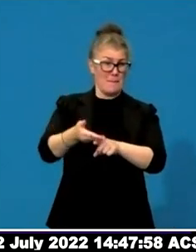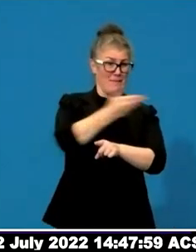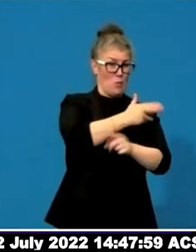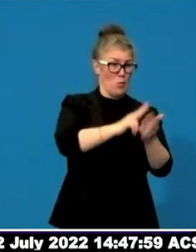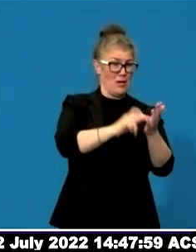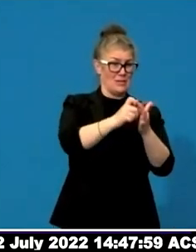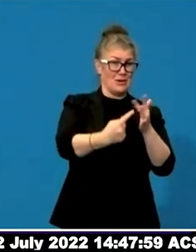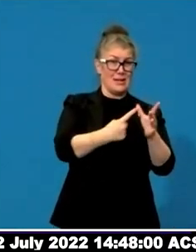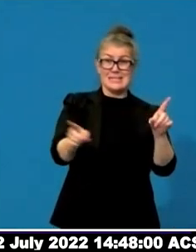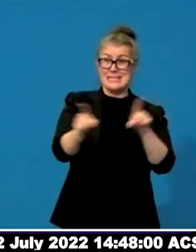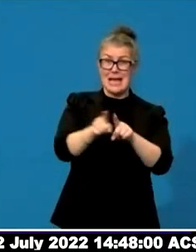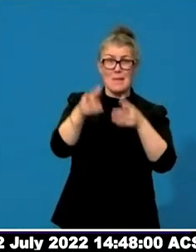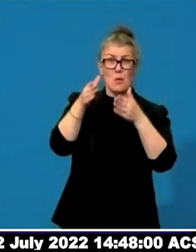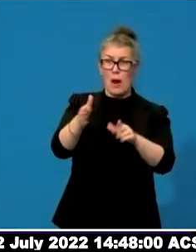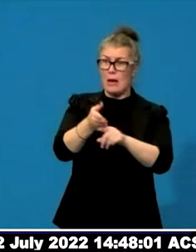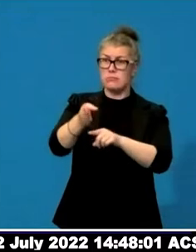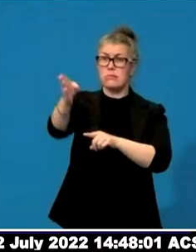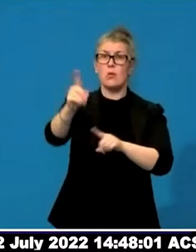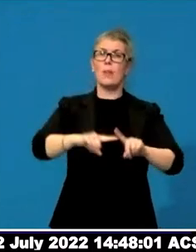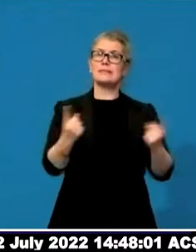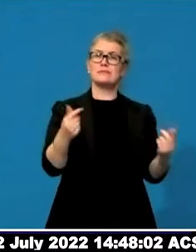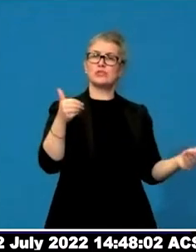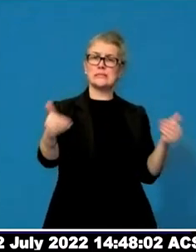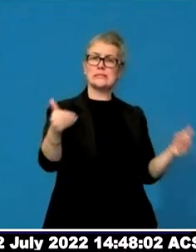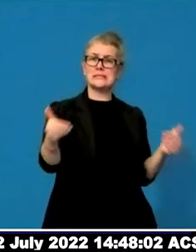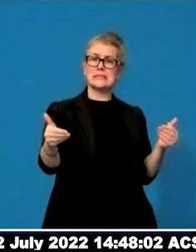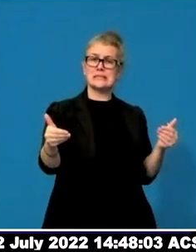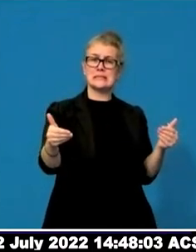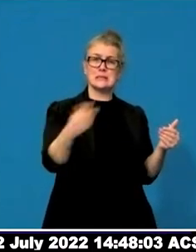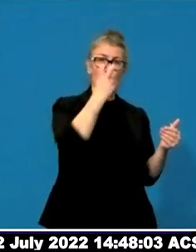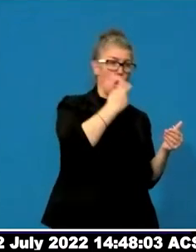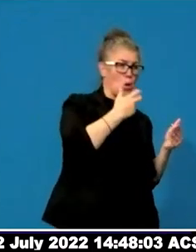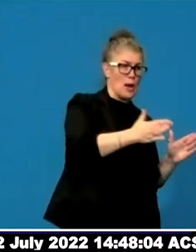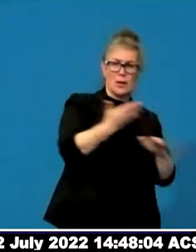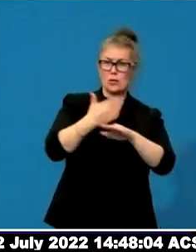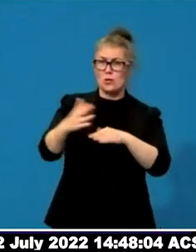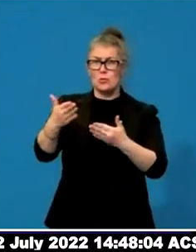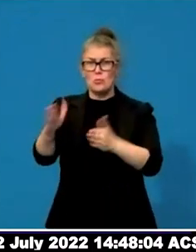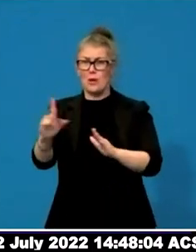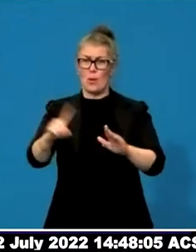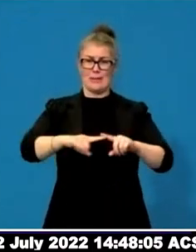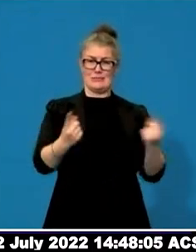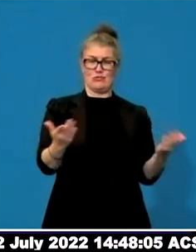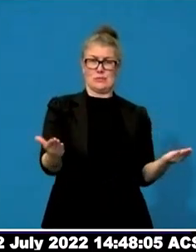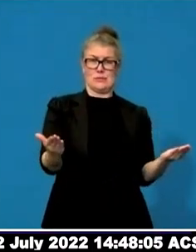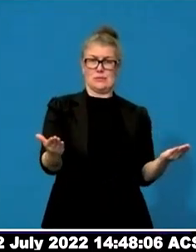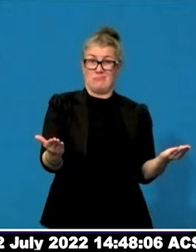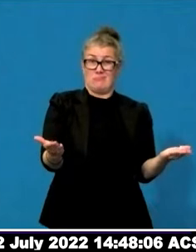what difference does that make to the previous models of disability supports and services? It makes no difference at all.